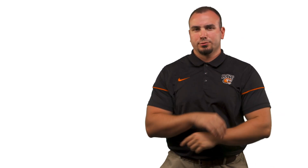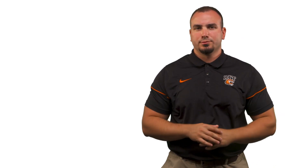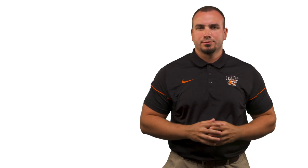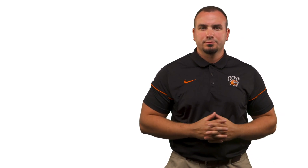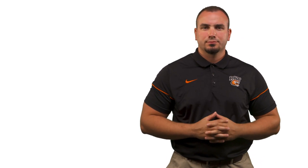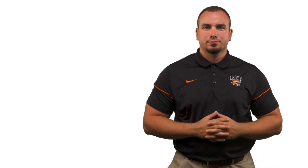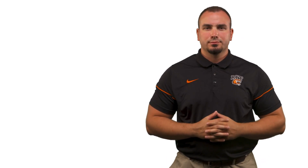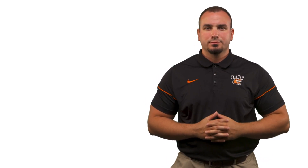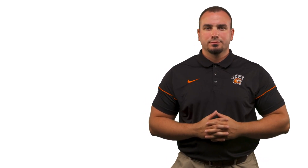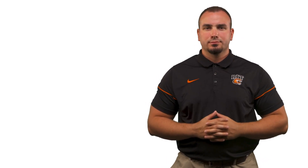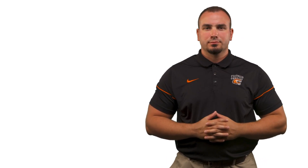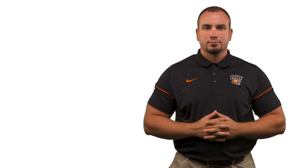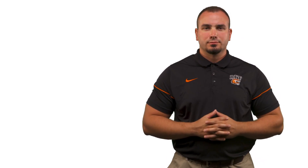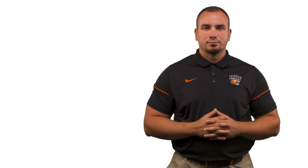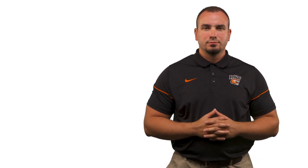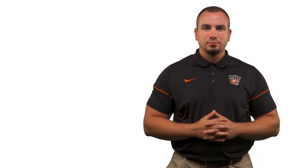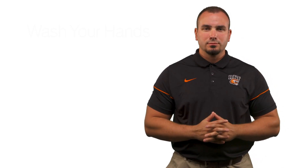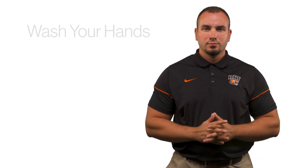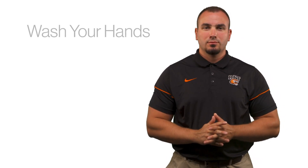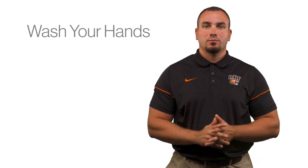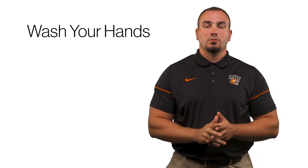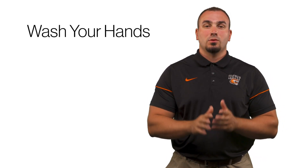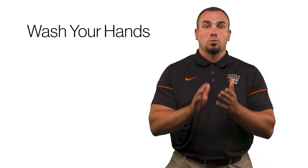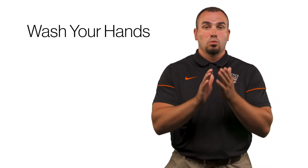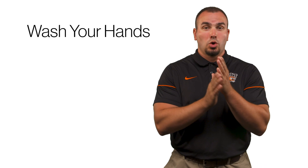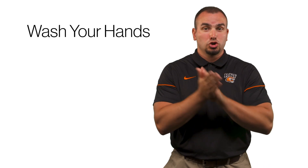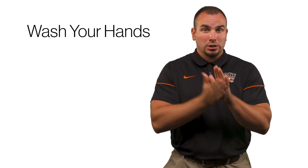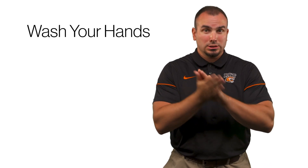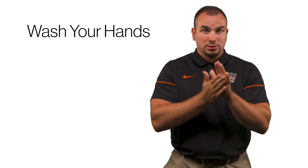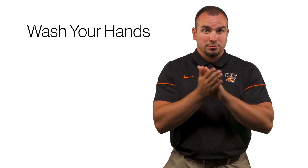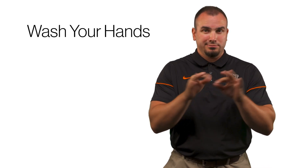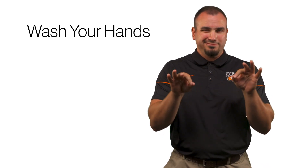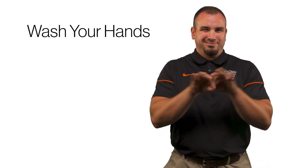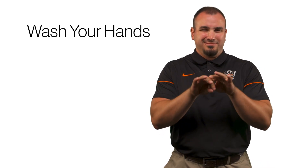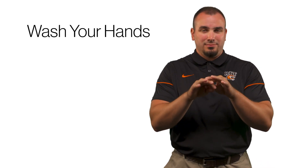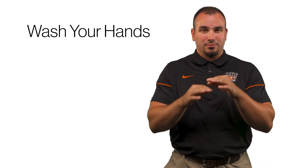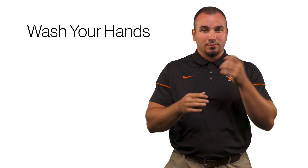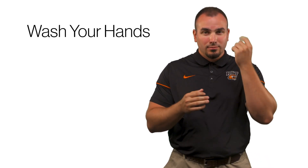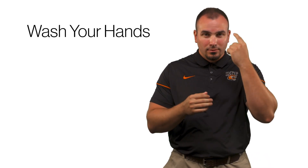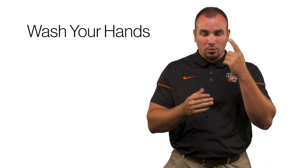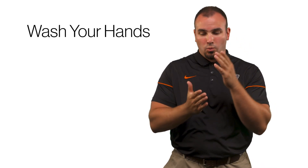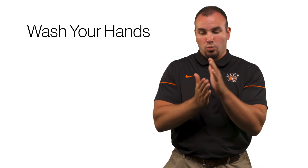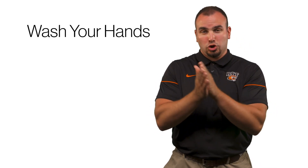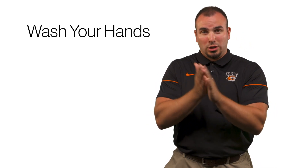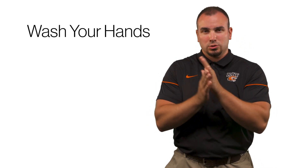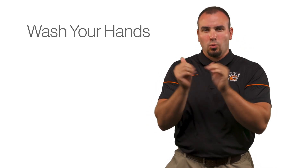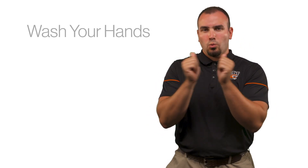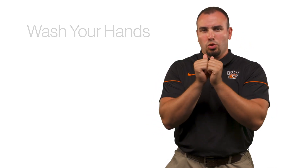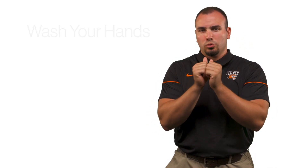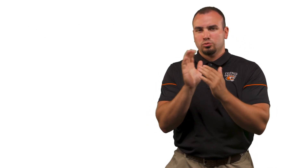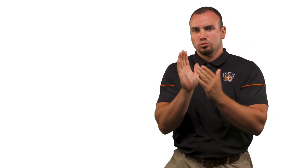Discard mask in the regular trash. Wash Your Hands